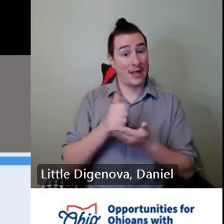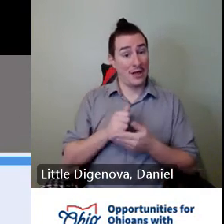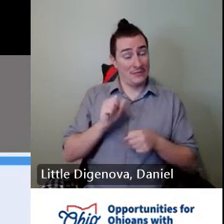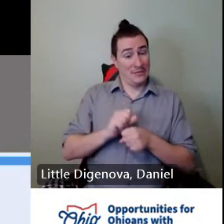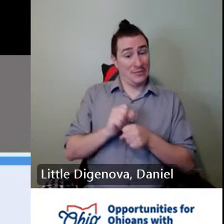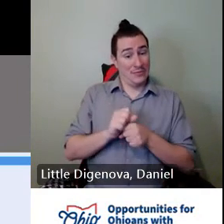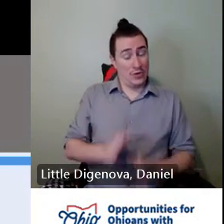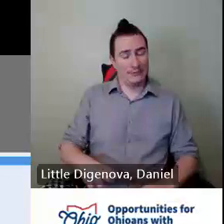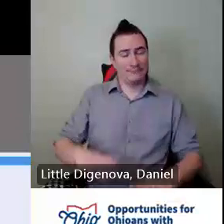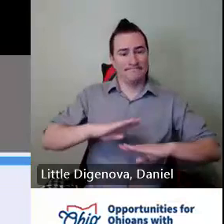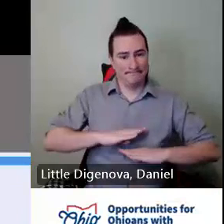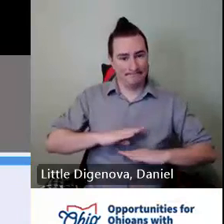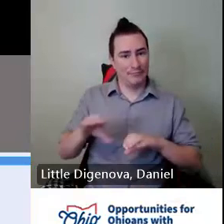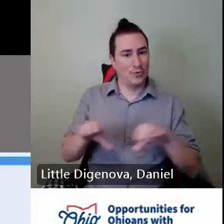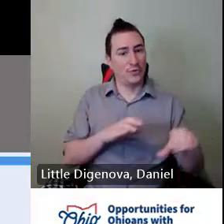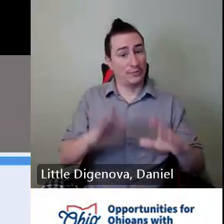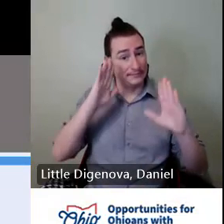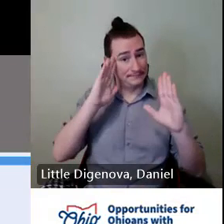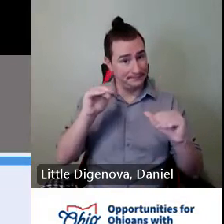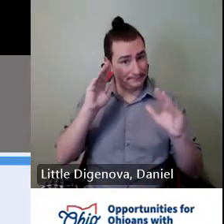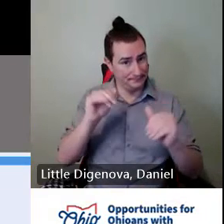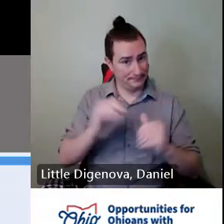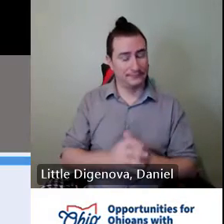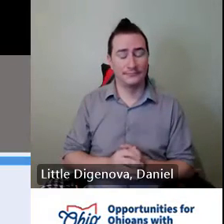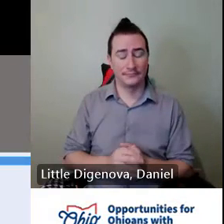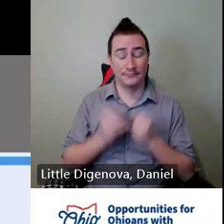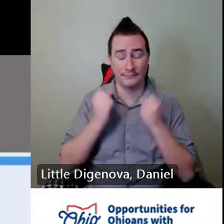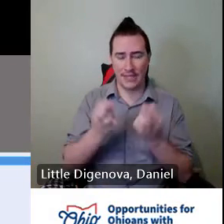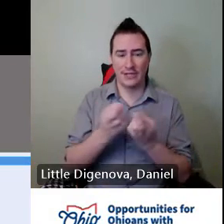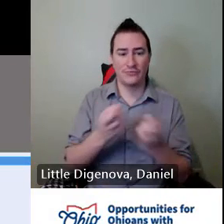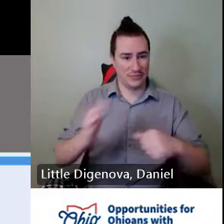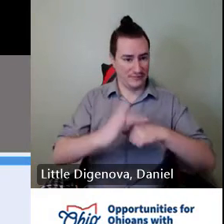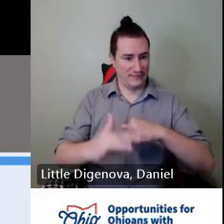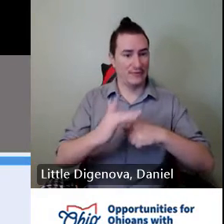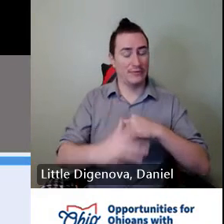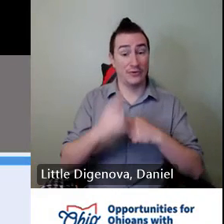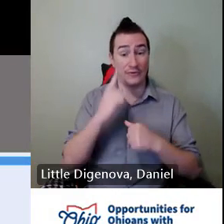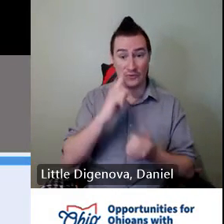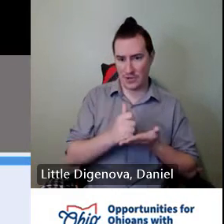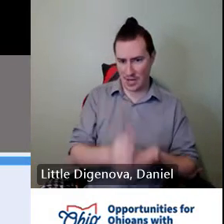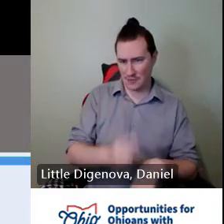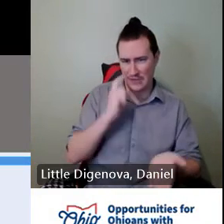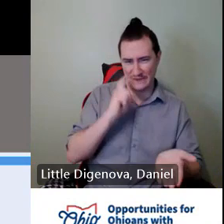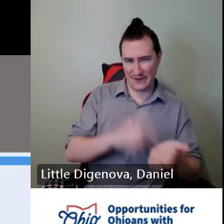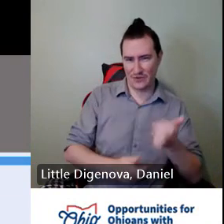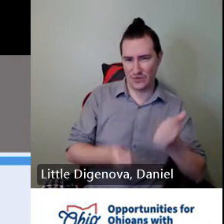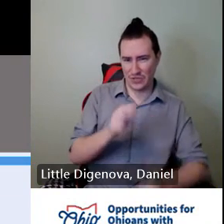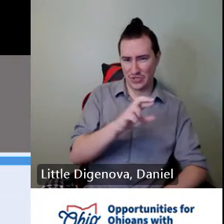There are many resources available to help identify a reasonable accommodation, including contacting us here at OOD. Julie?